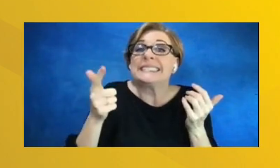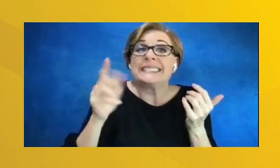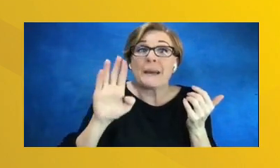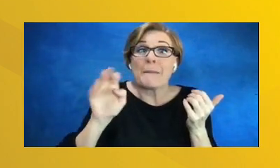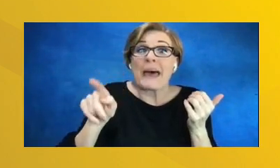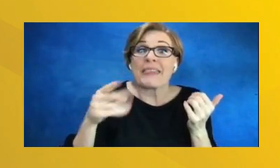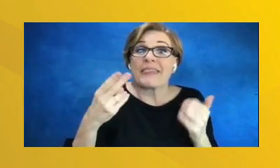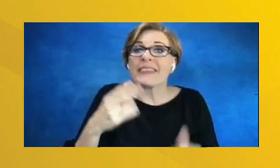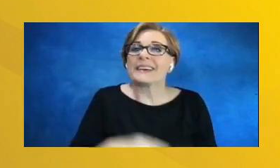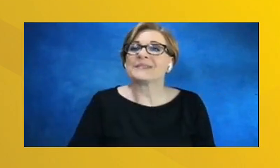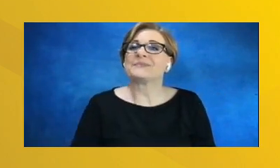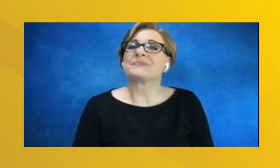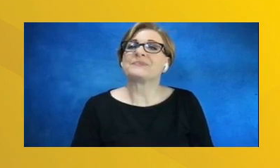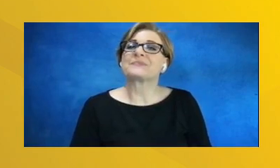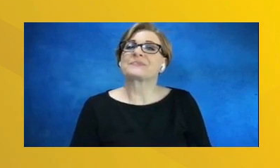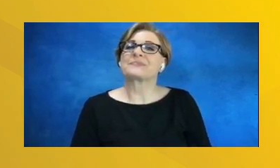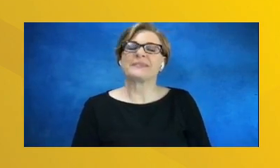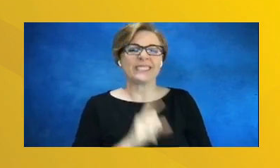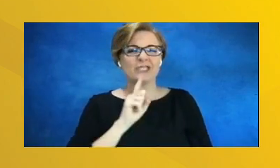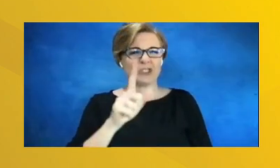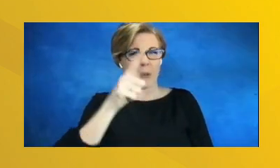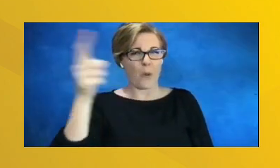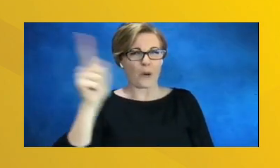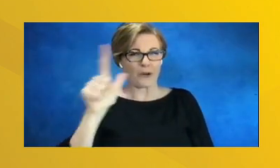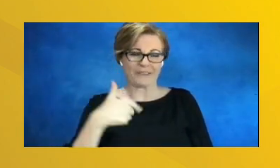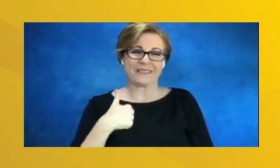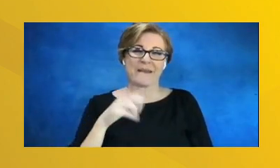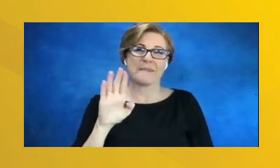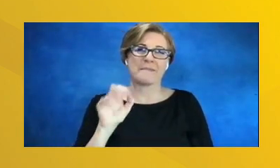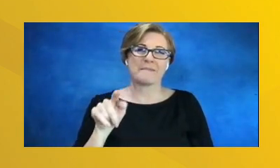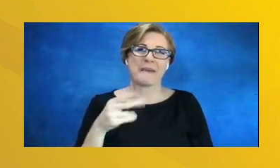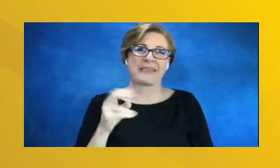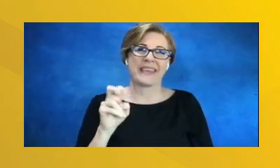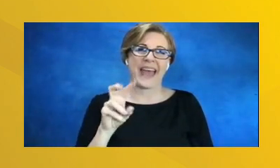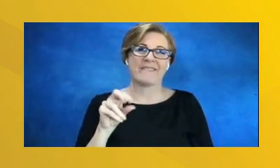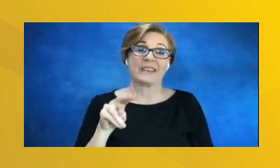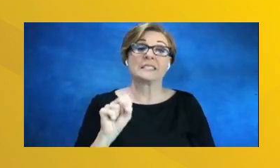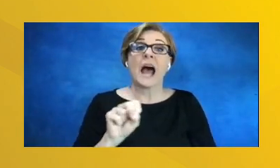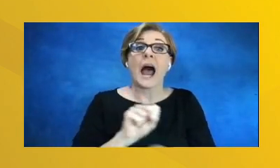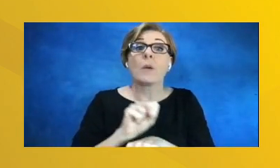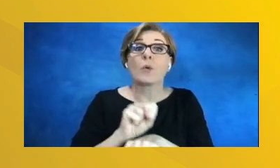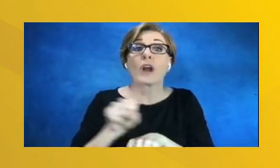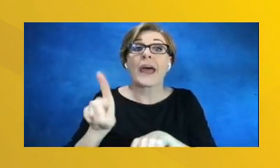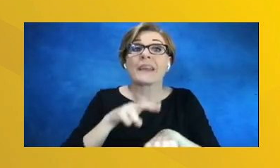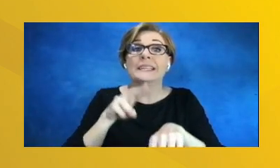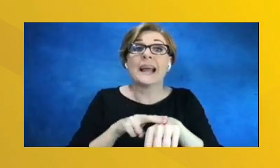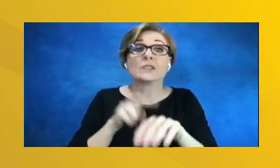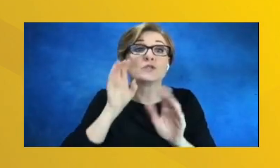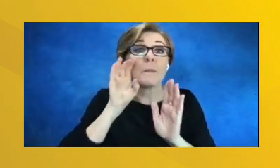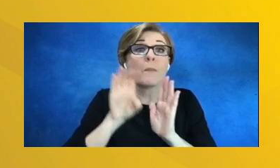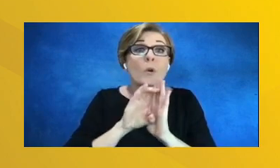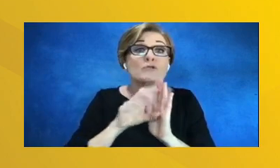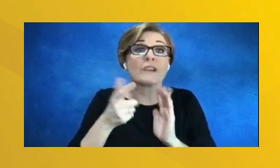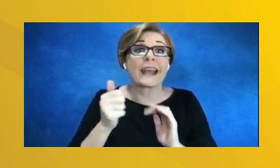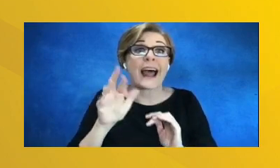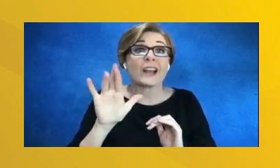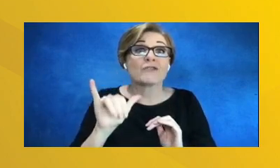I'm Beth Evans. I work at the National Portrait Gallery. We believe that every portrait tells a story.